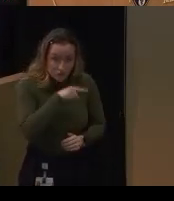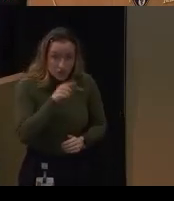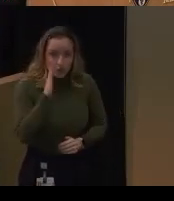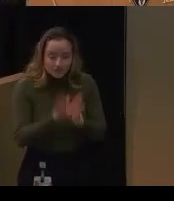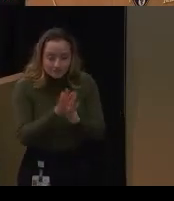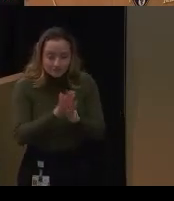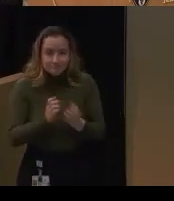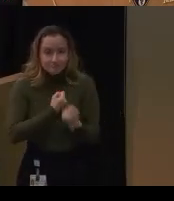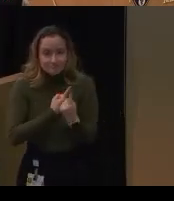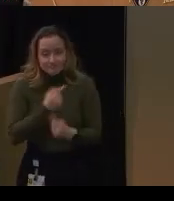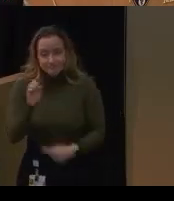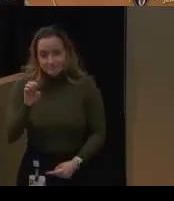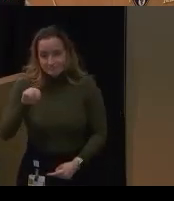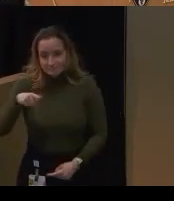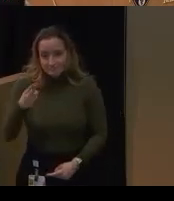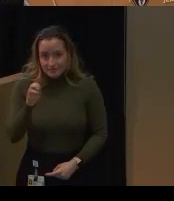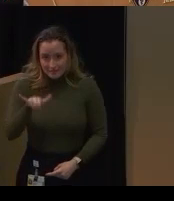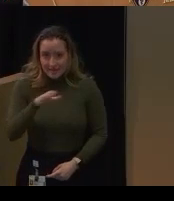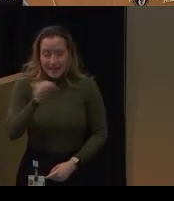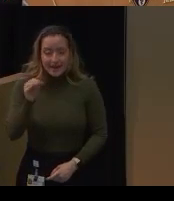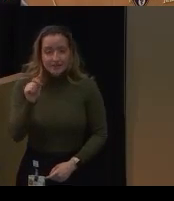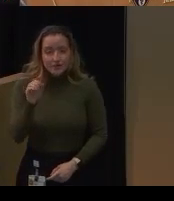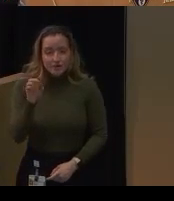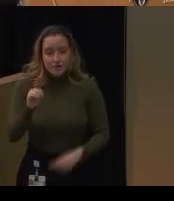and theory of Mind performance and there was a meta-analysis of this data set a couple of